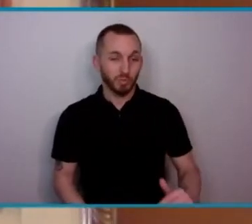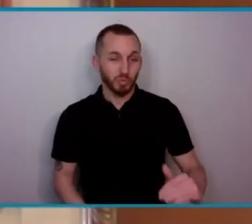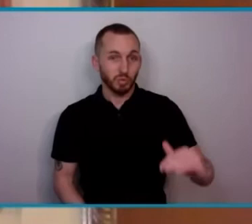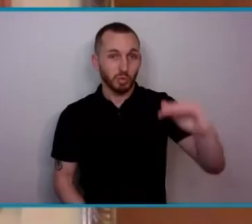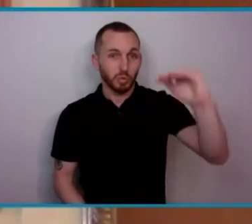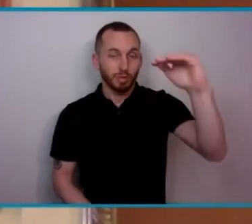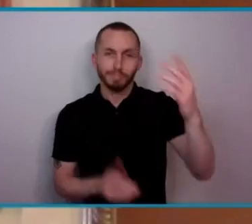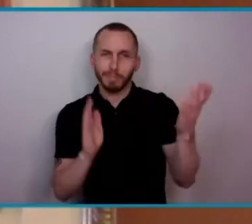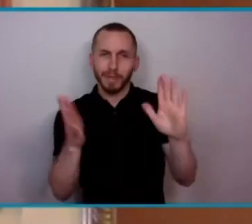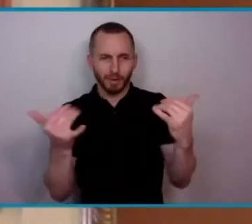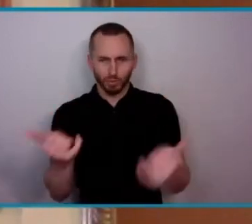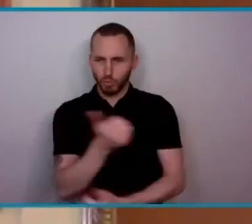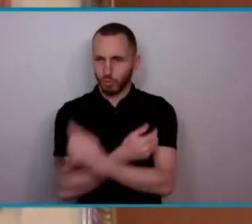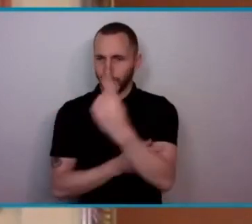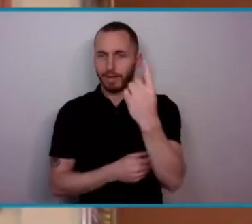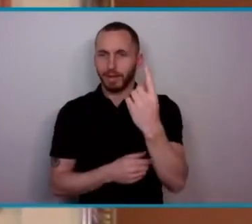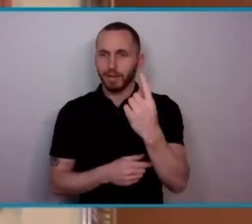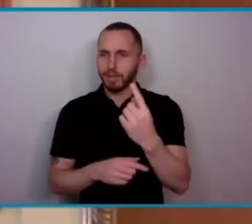But what we did do was we drew a lot.